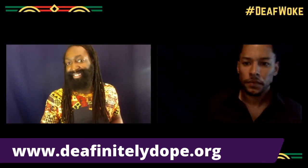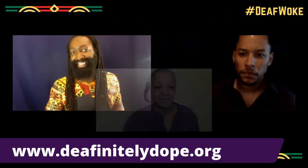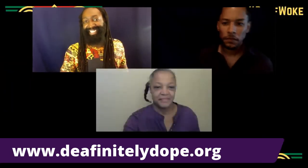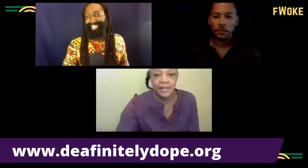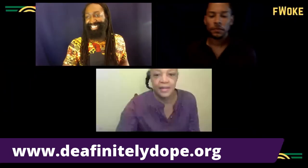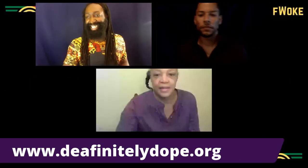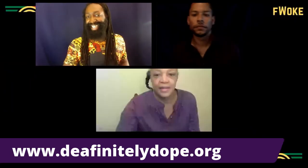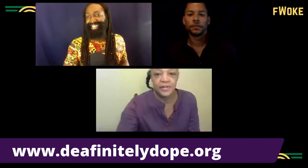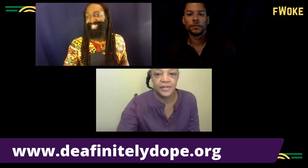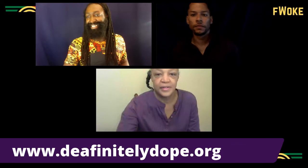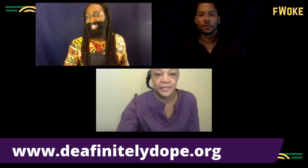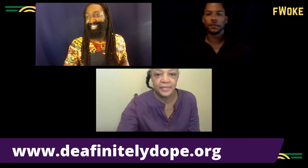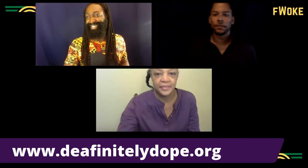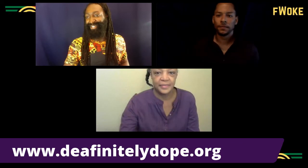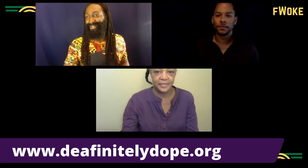so you can actually see the interpreters.